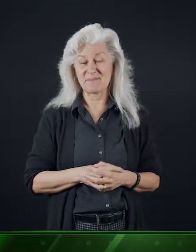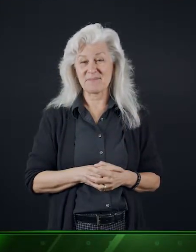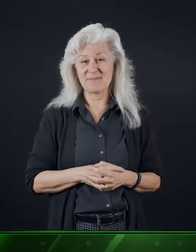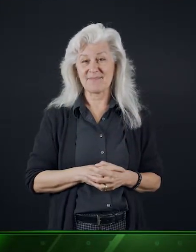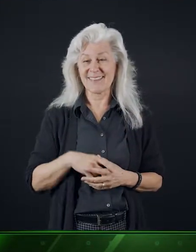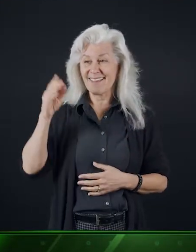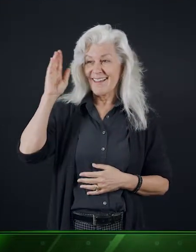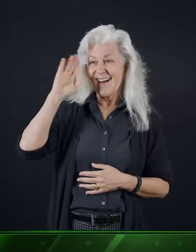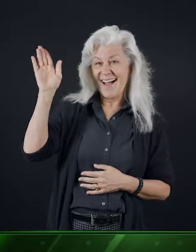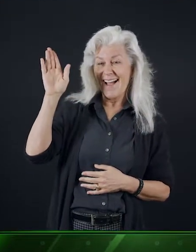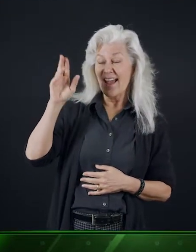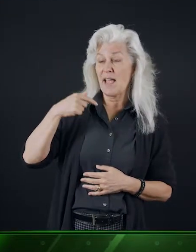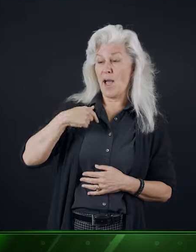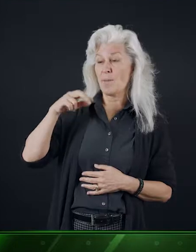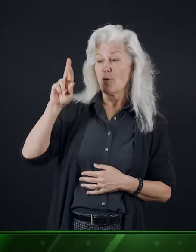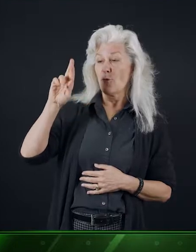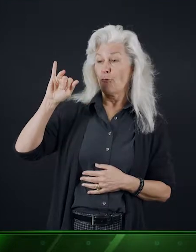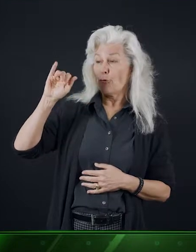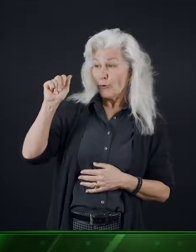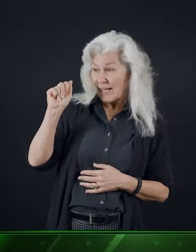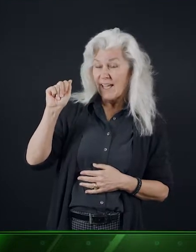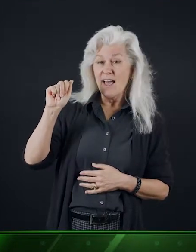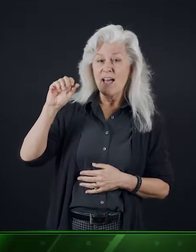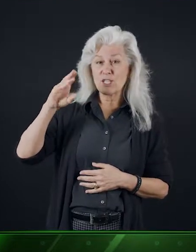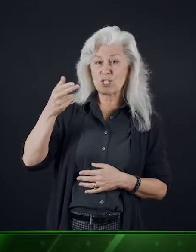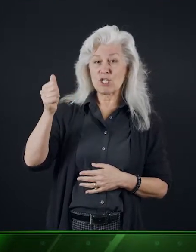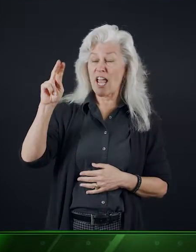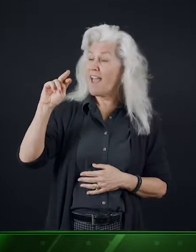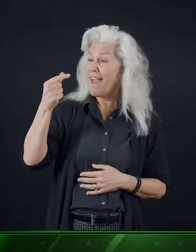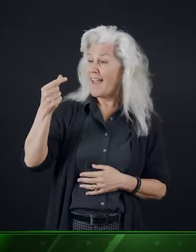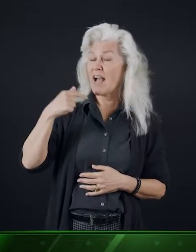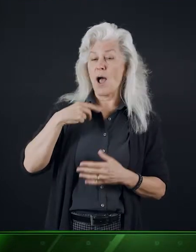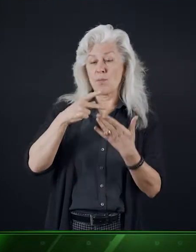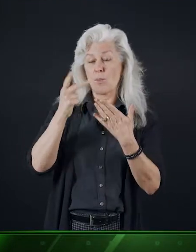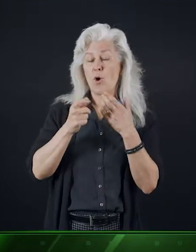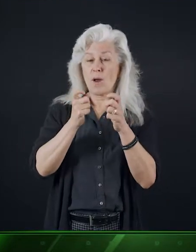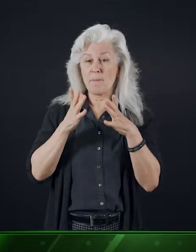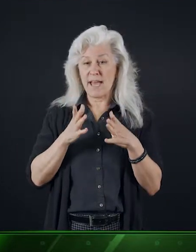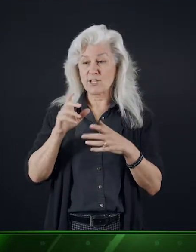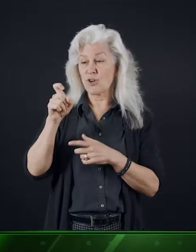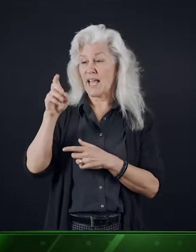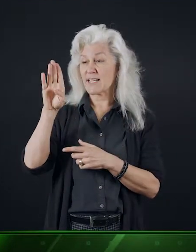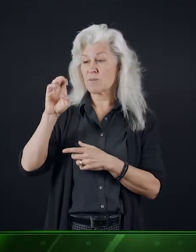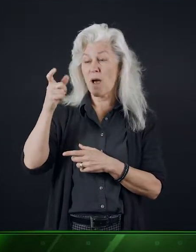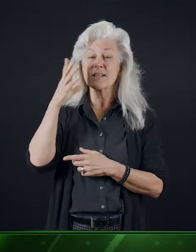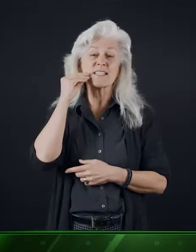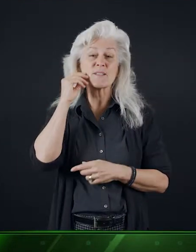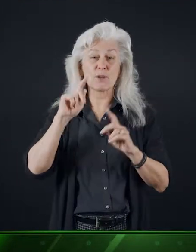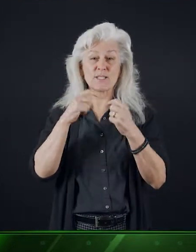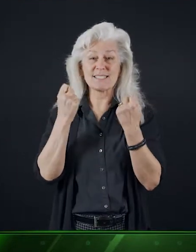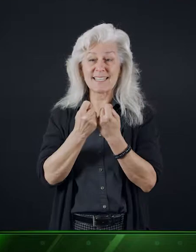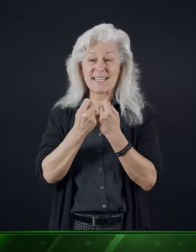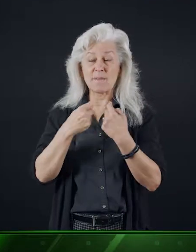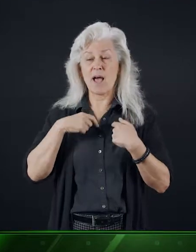Hi, I'm Ria Chang, and I am a program manager on the Xbox Experiences team and my pronouns are she/her.